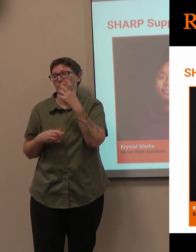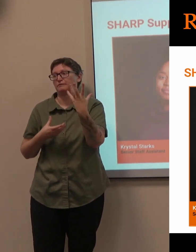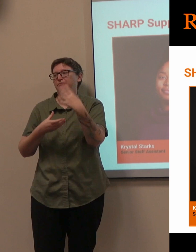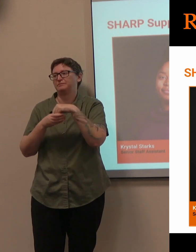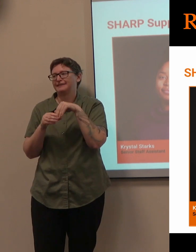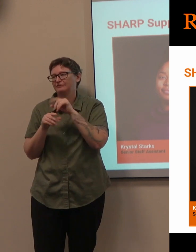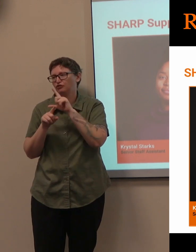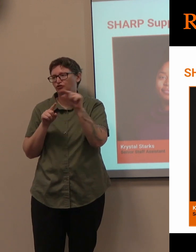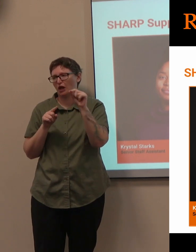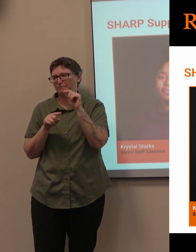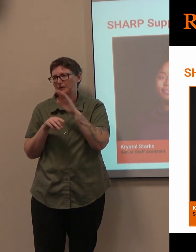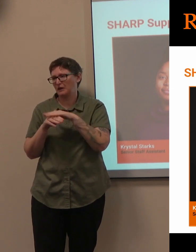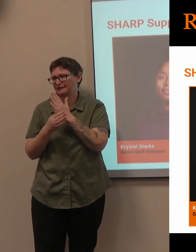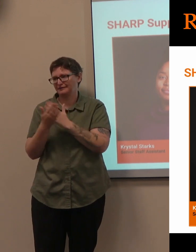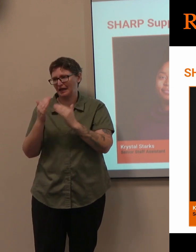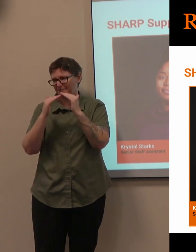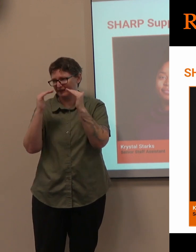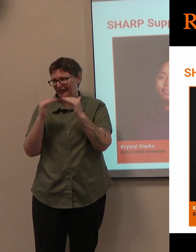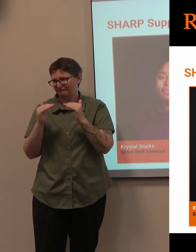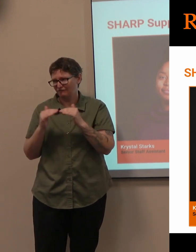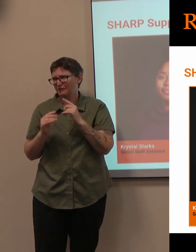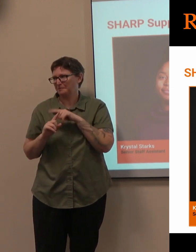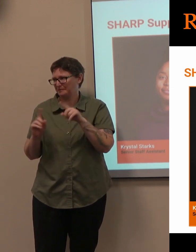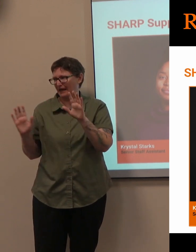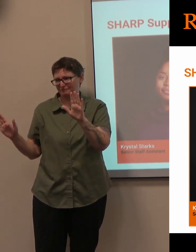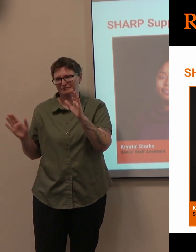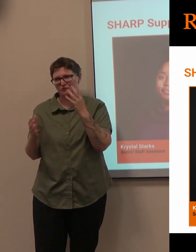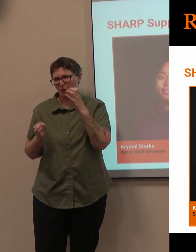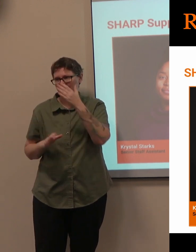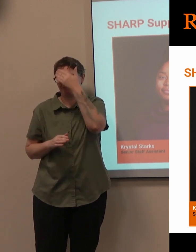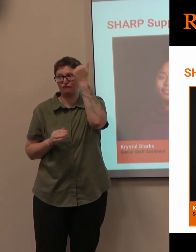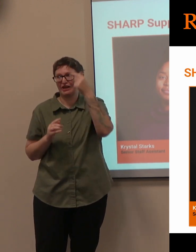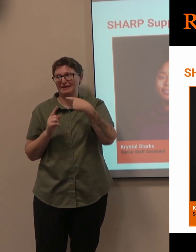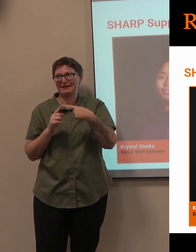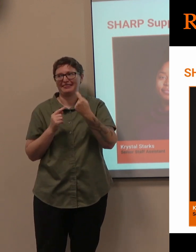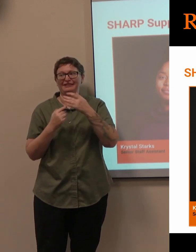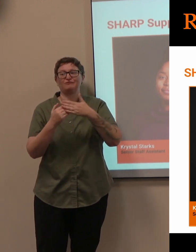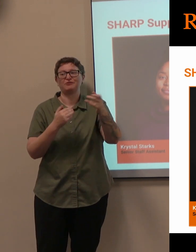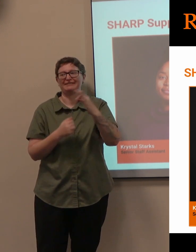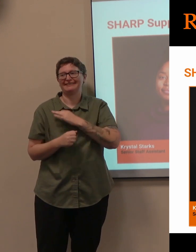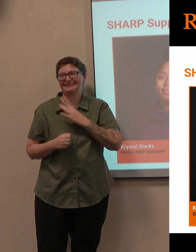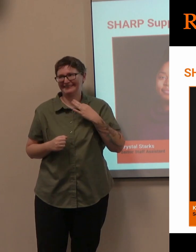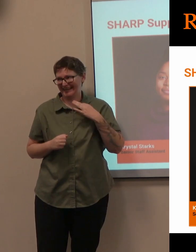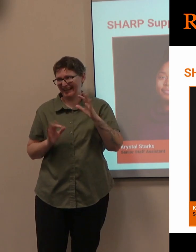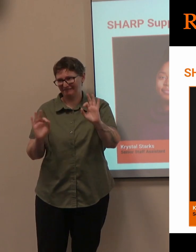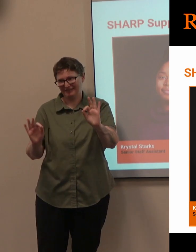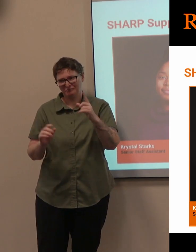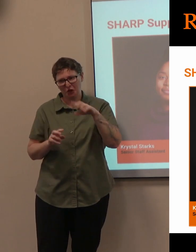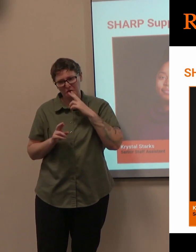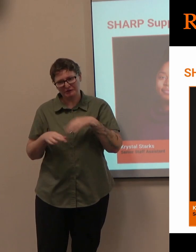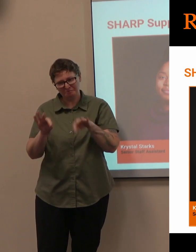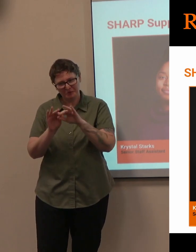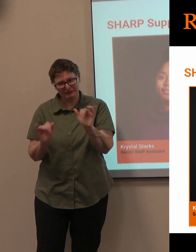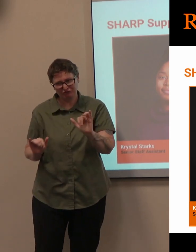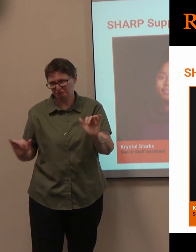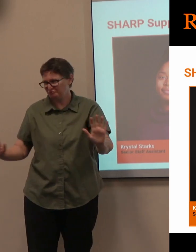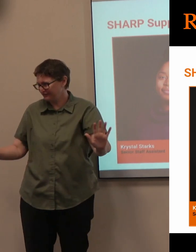on those who are involved in the SHARP program at some level. I don't want to forget about the rest of the staff though. They are important too.